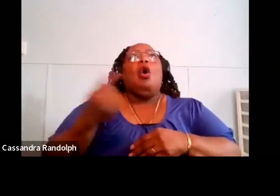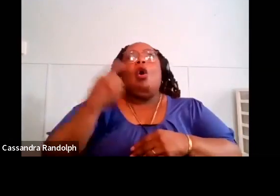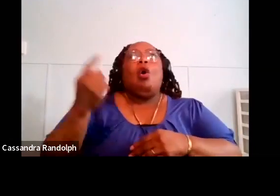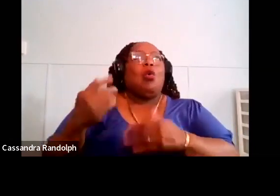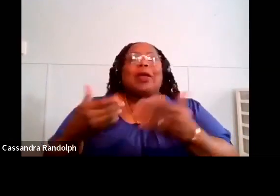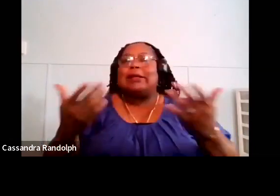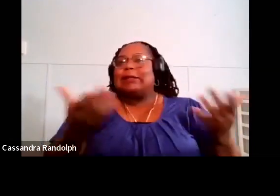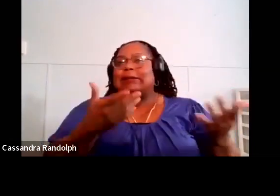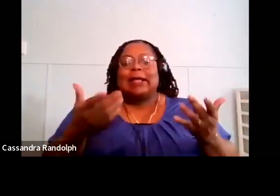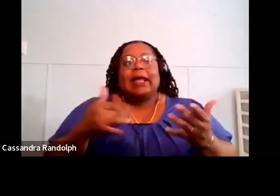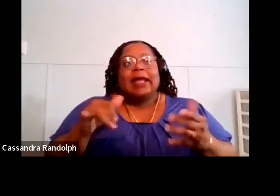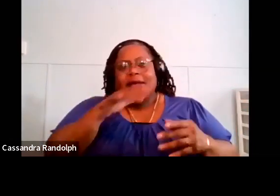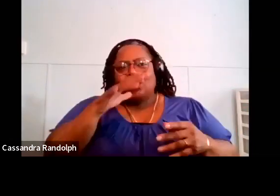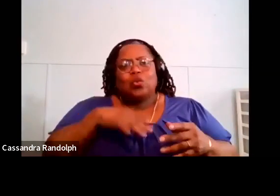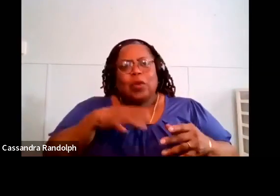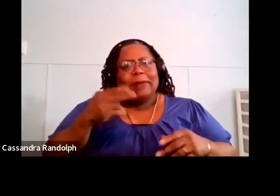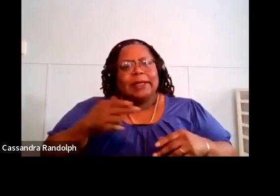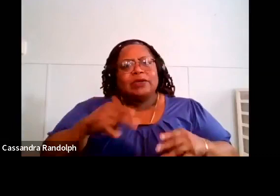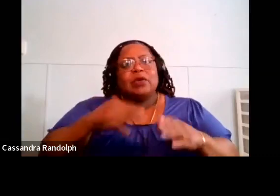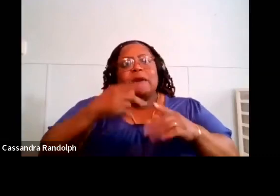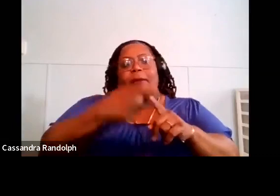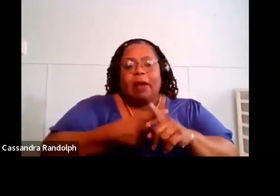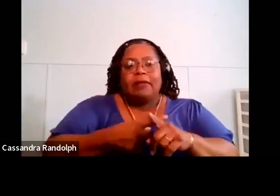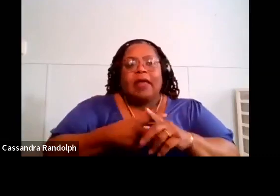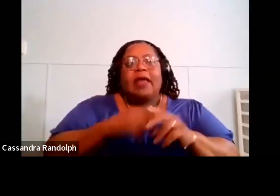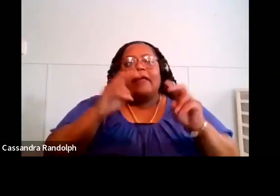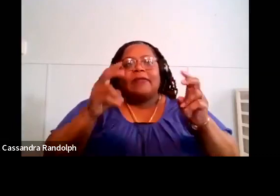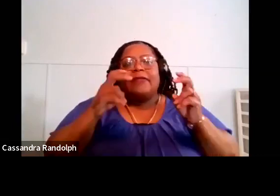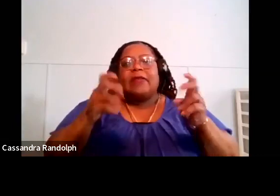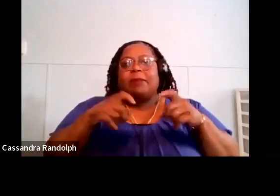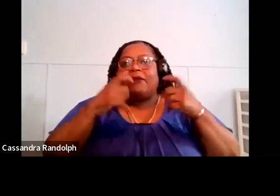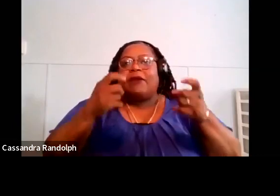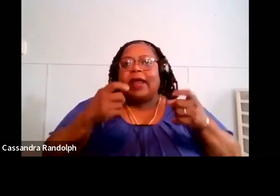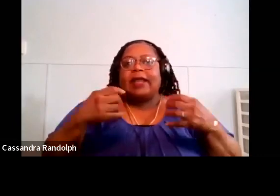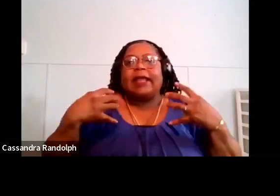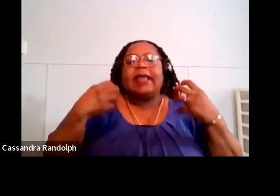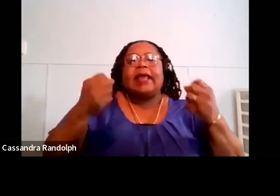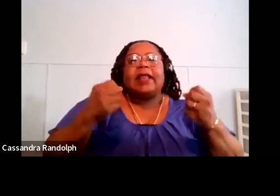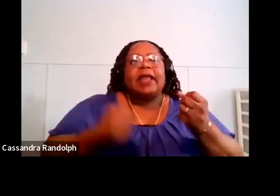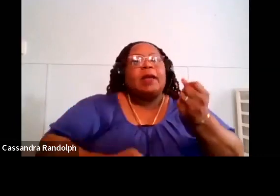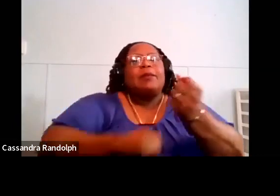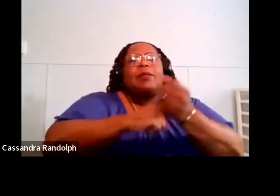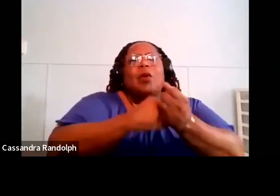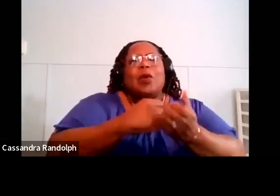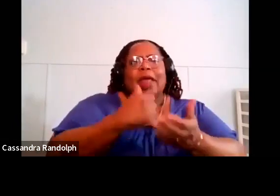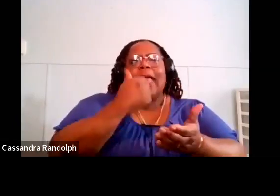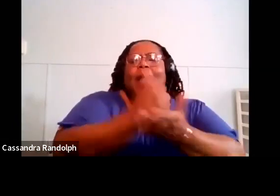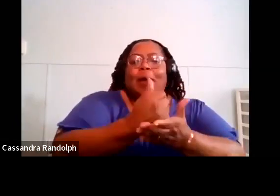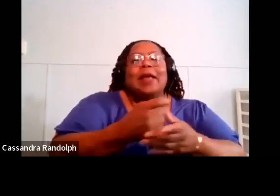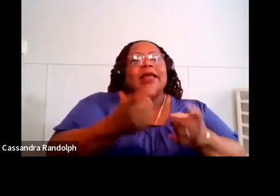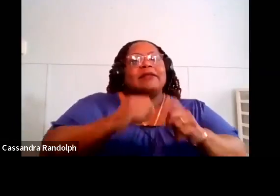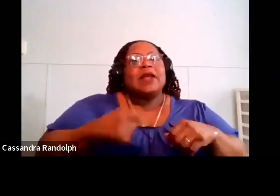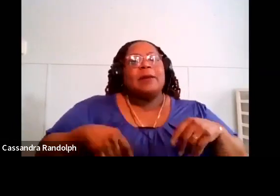is not over it showed the inequities that have always existed, they are not new they 've always